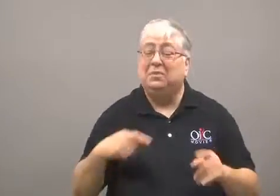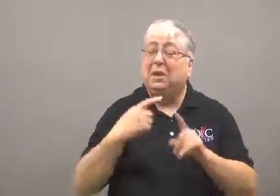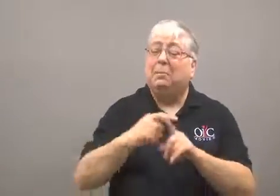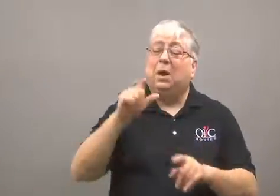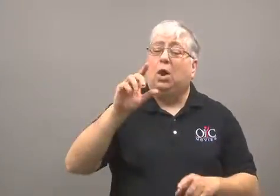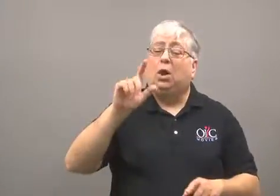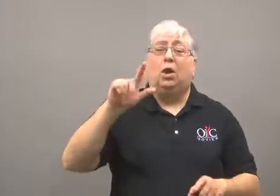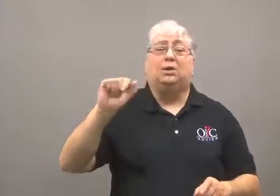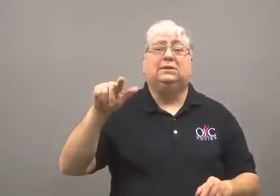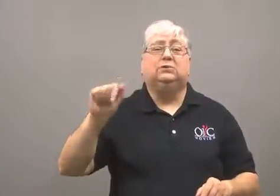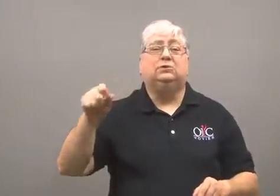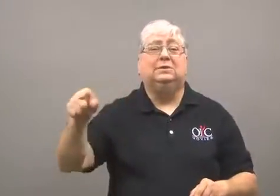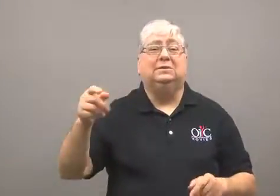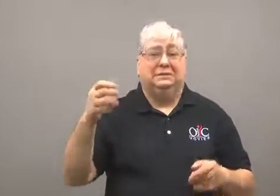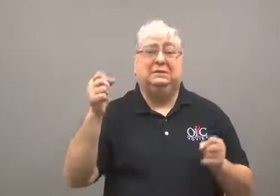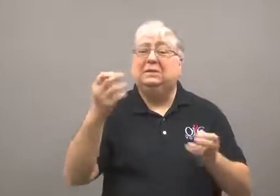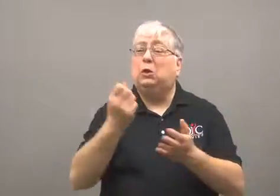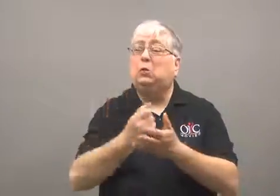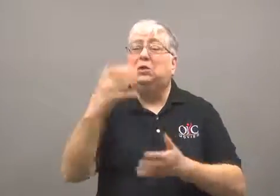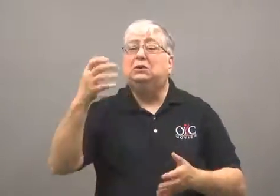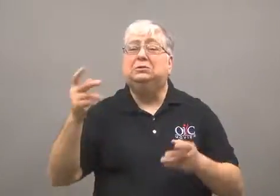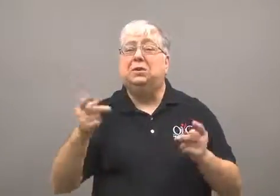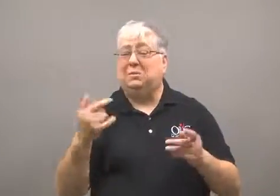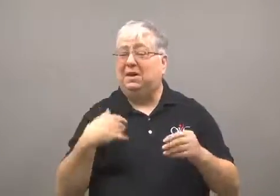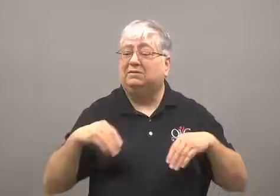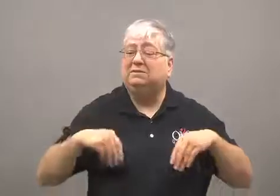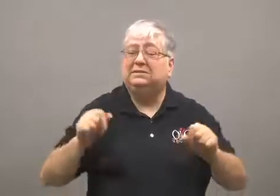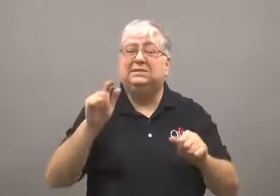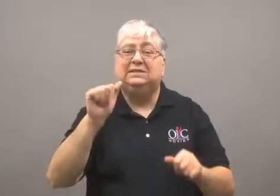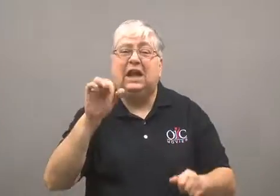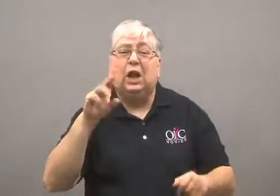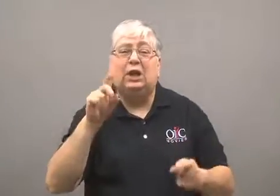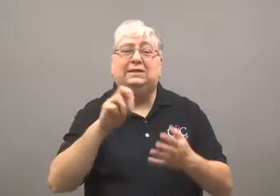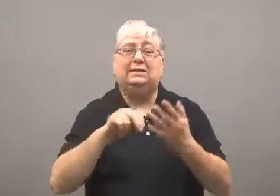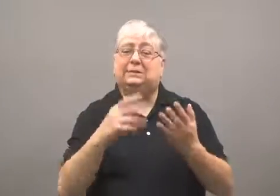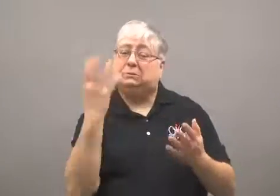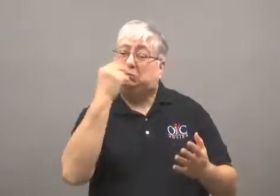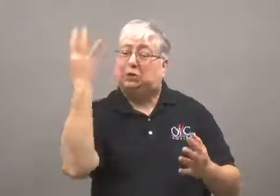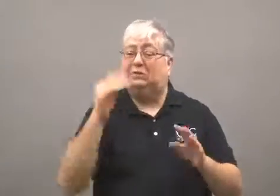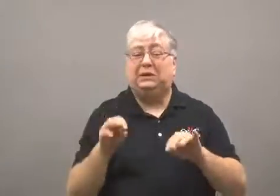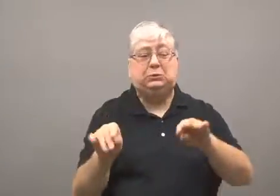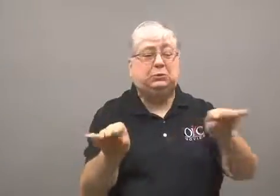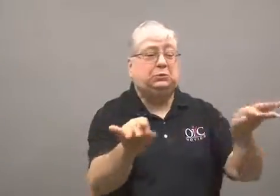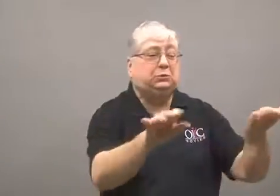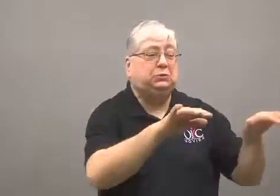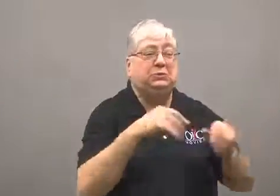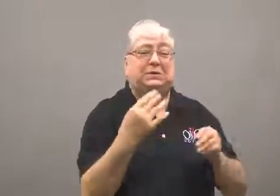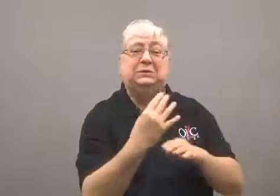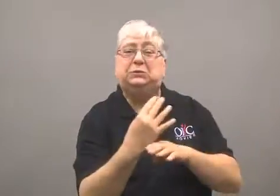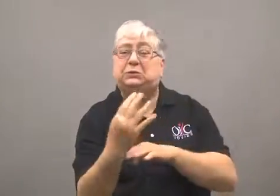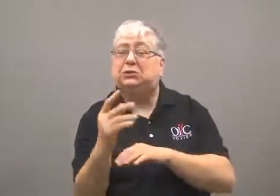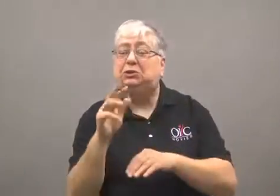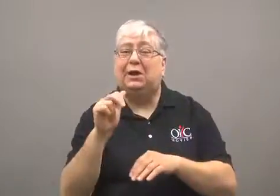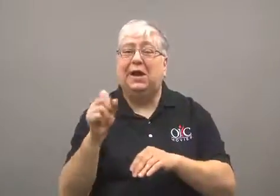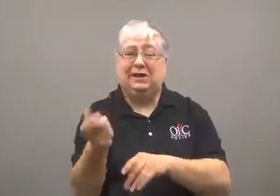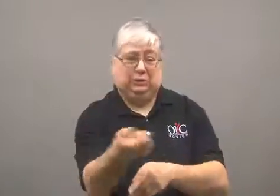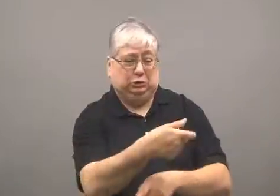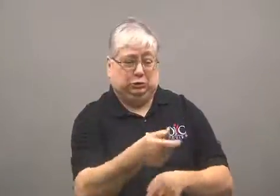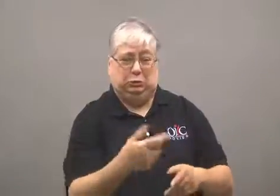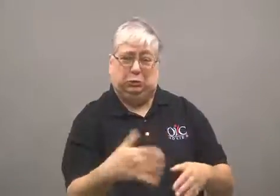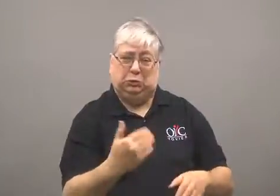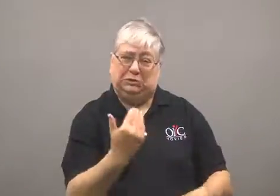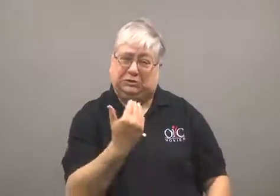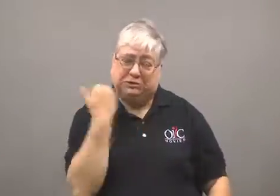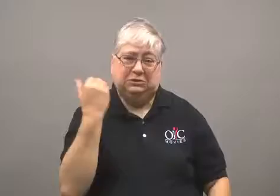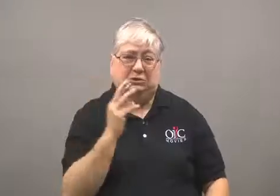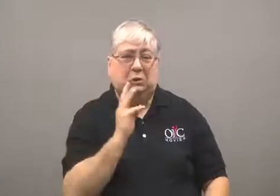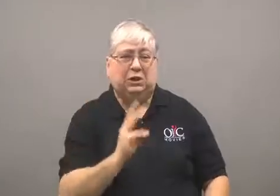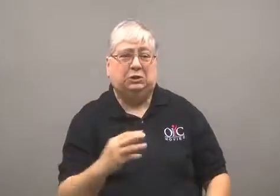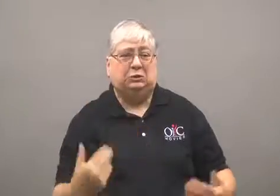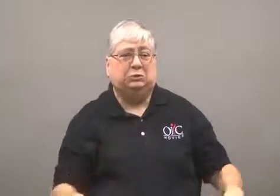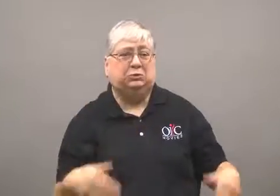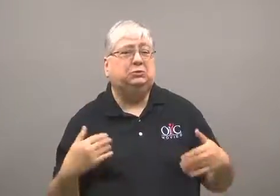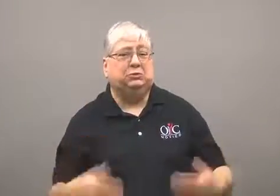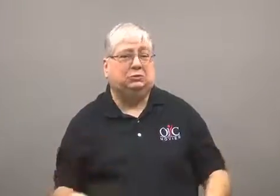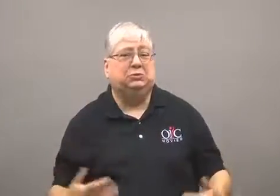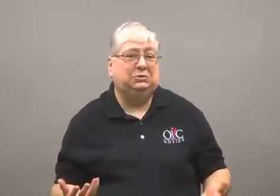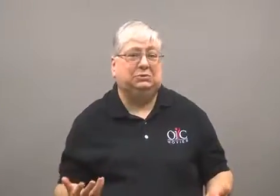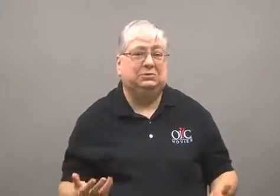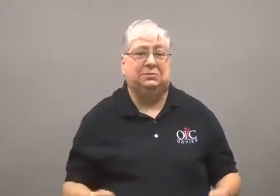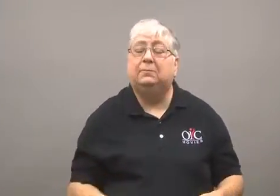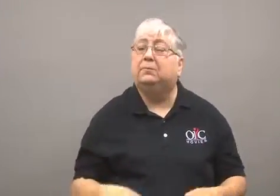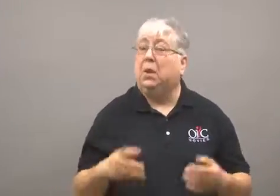Affluent residents of Los Angeles use a lot of water for their beautiful gardens and lawns.